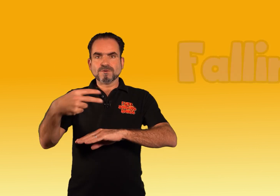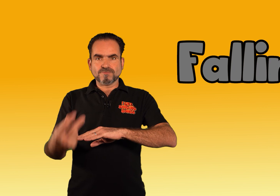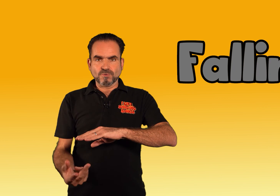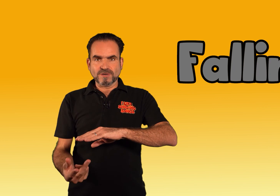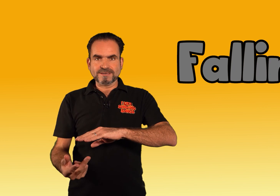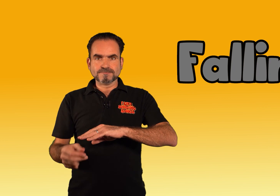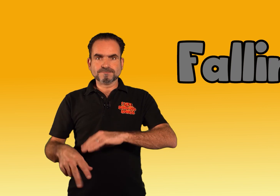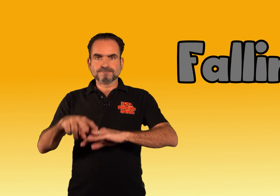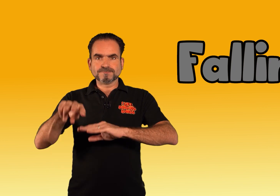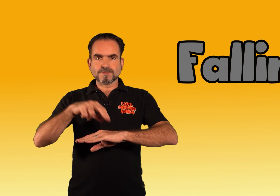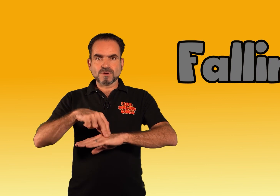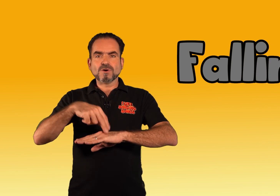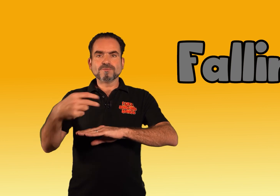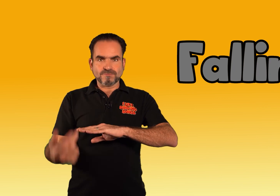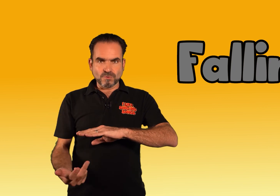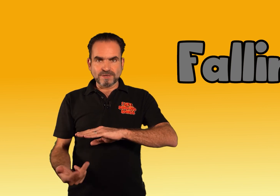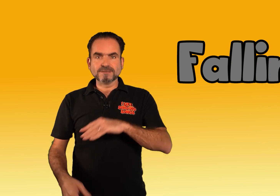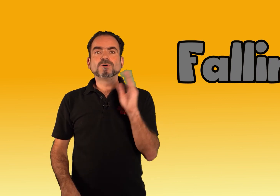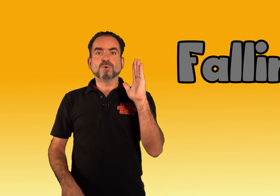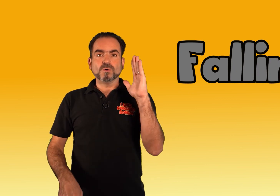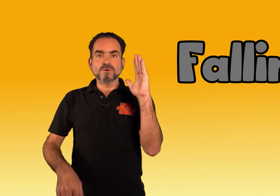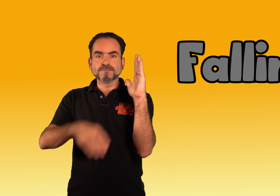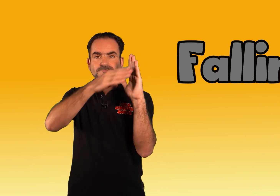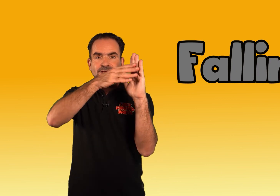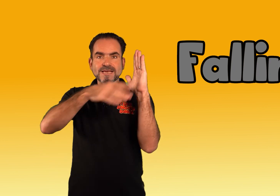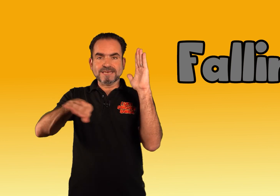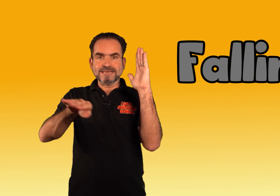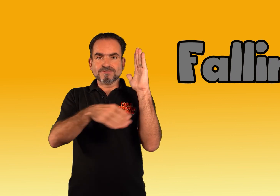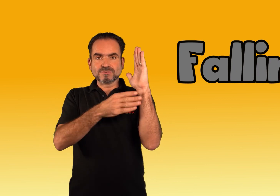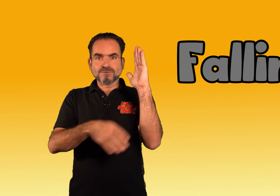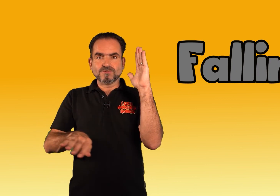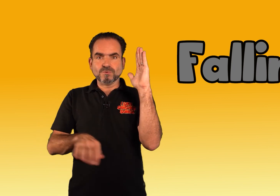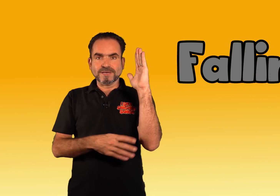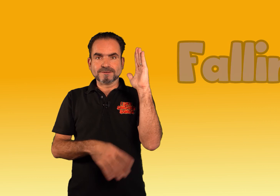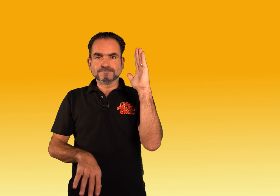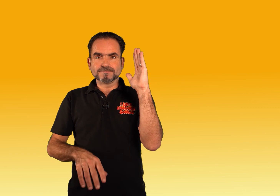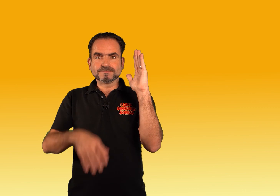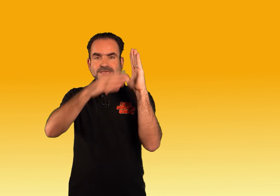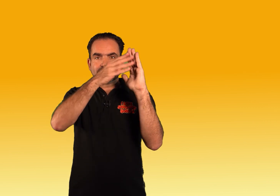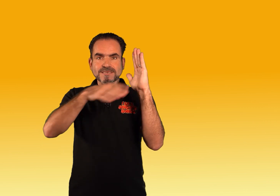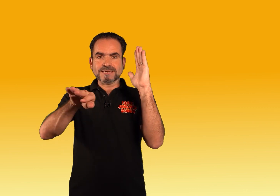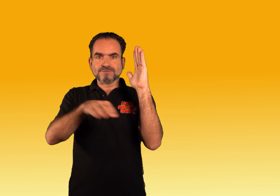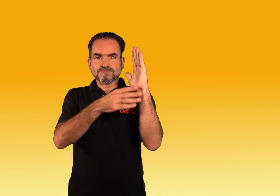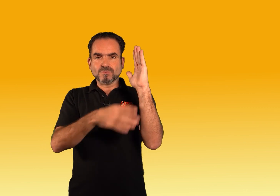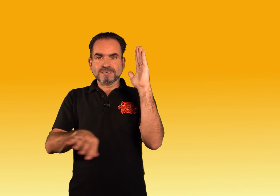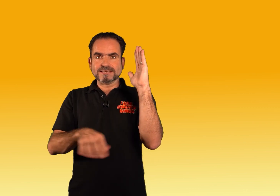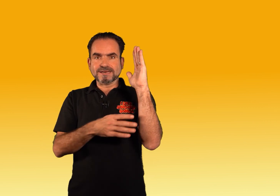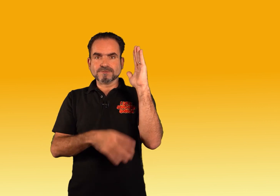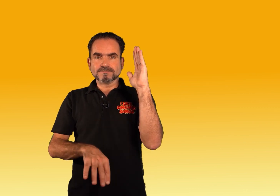Falling Or... Leaves falling The leaves are falling down